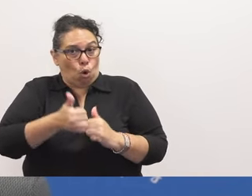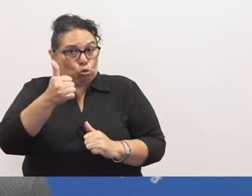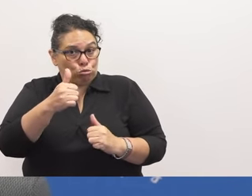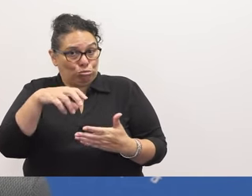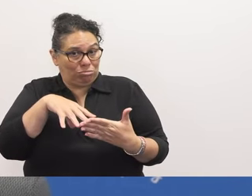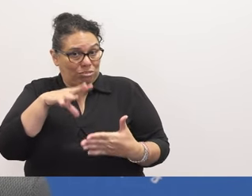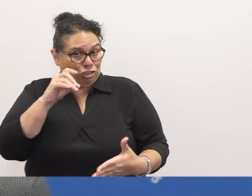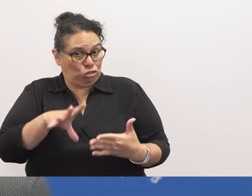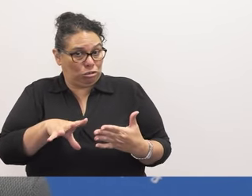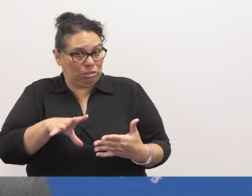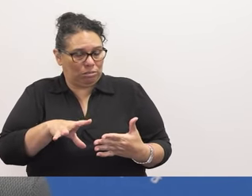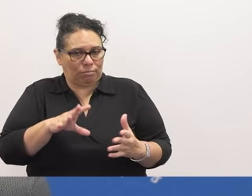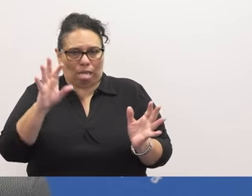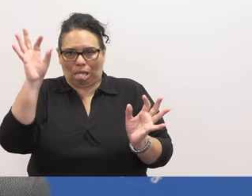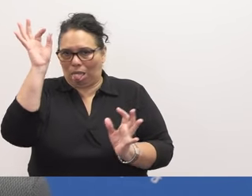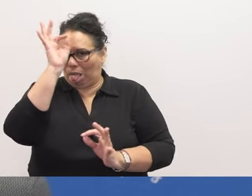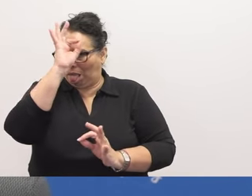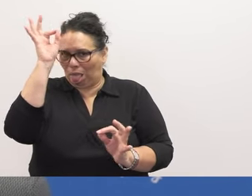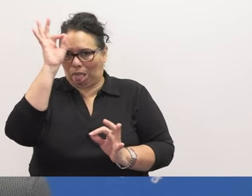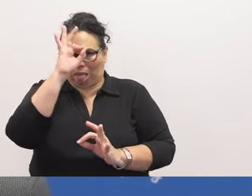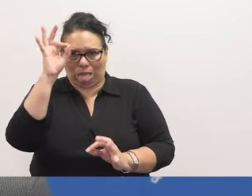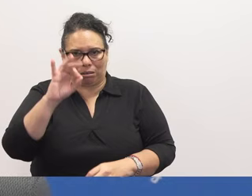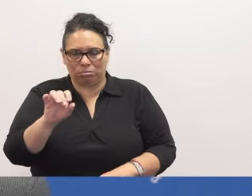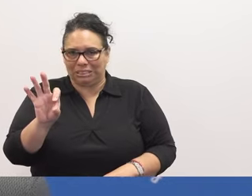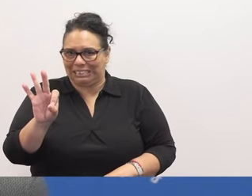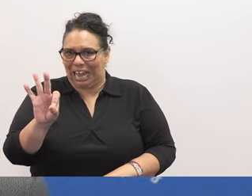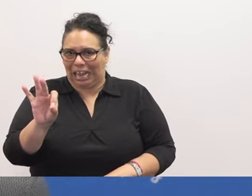had no idea what 9/11 was.